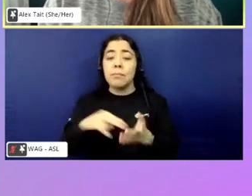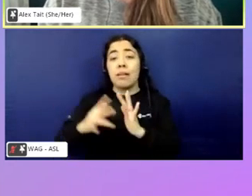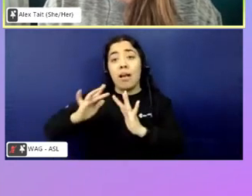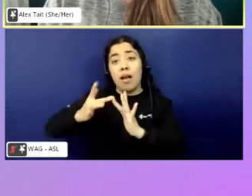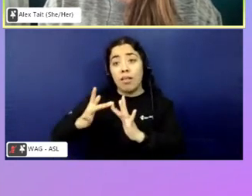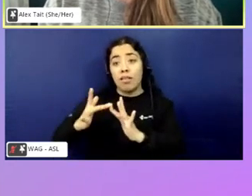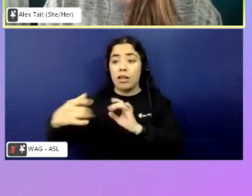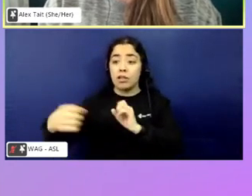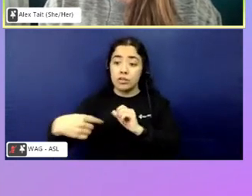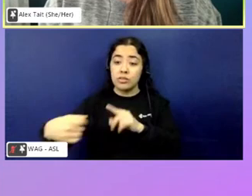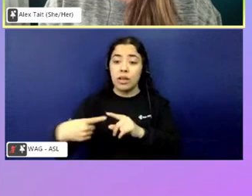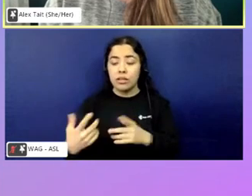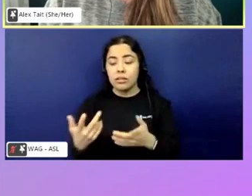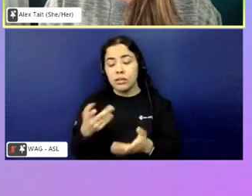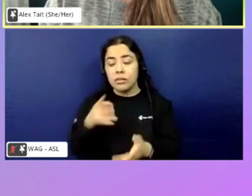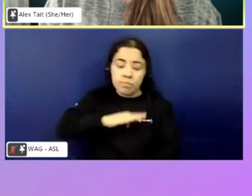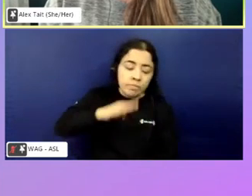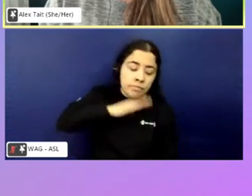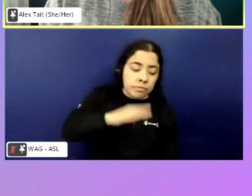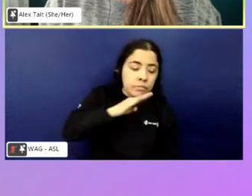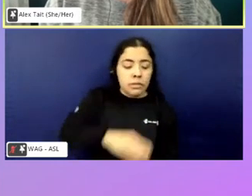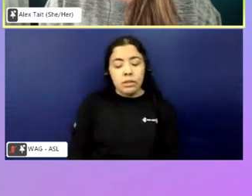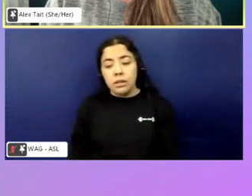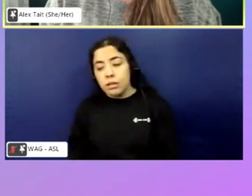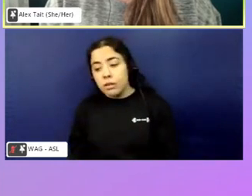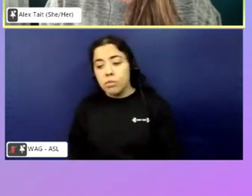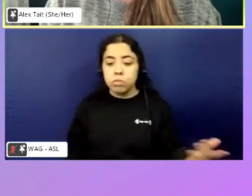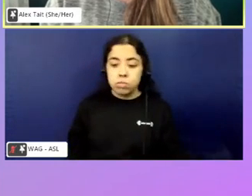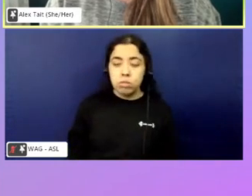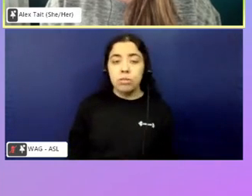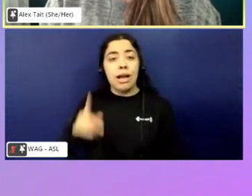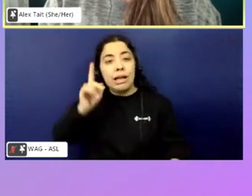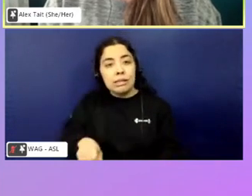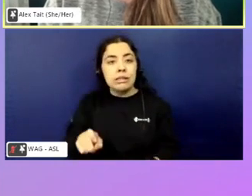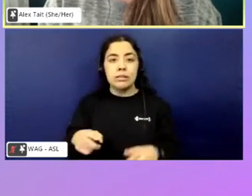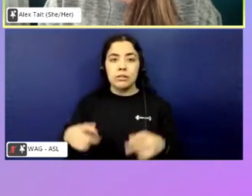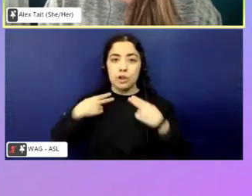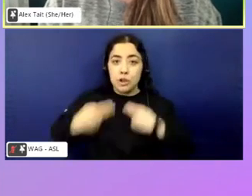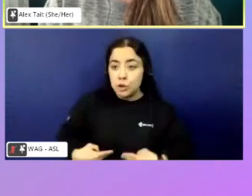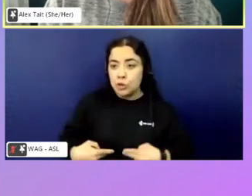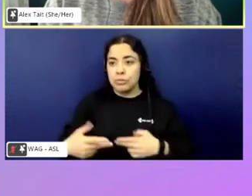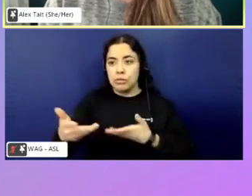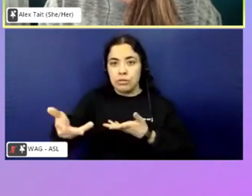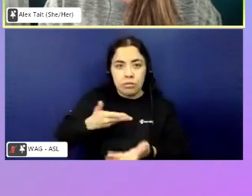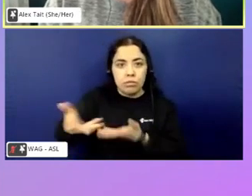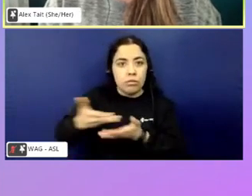this. Online chats are very frustrating, I've never had success. Inevitably I end up having to speak with a human,